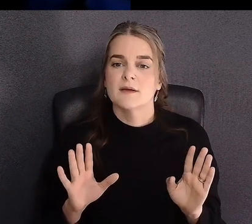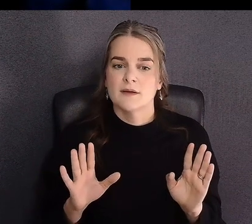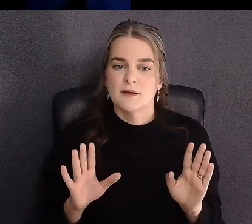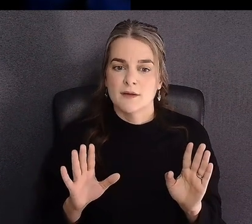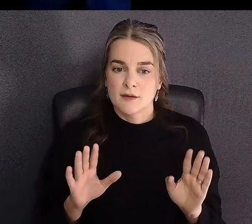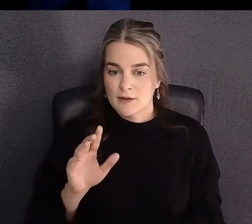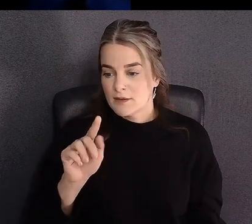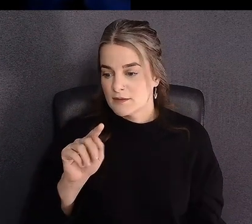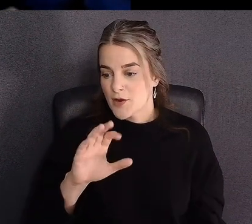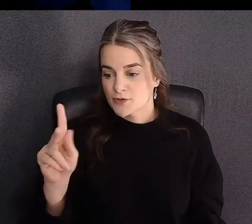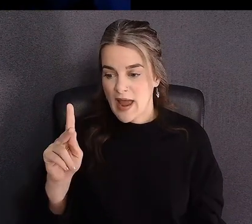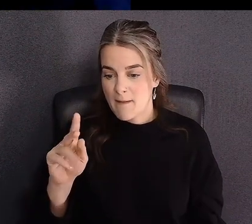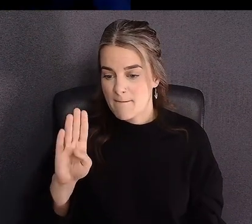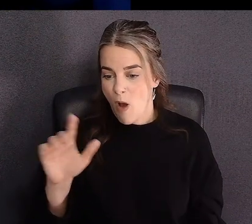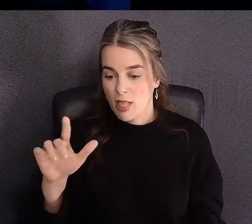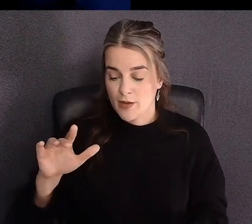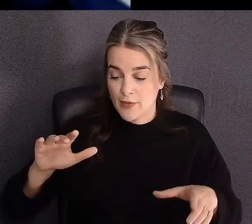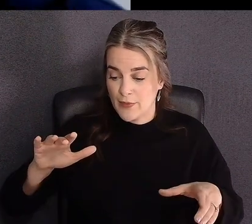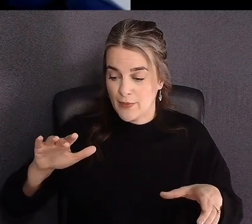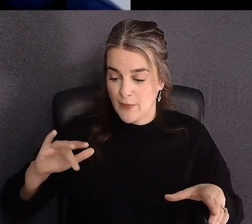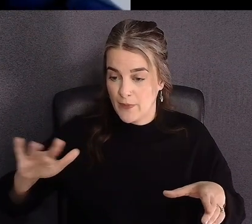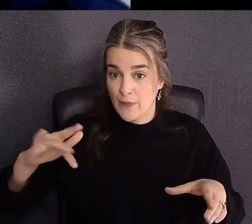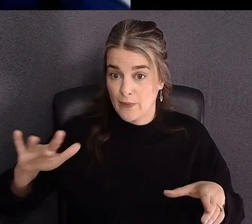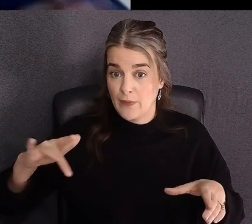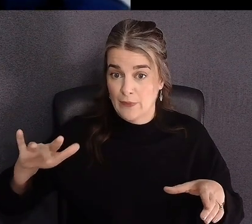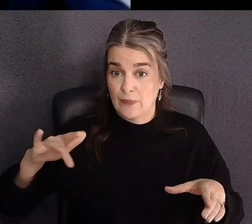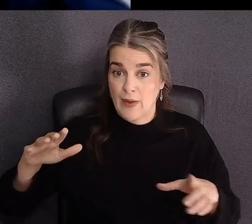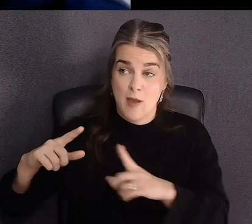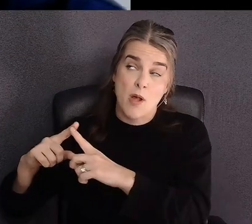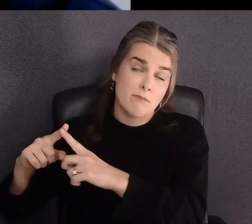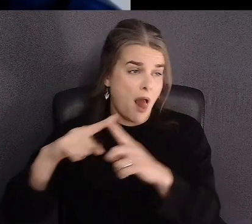if you're going like this, it's like, shoop, off, up on the page or whatever.